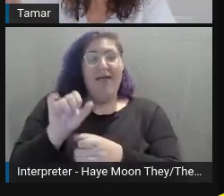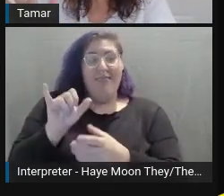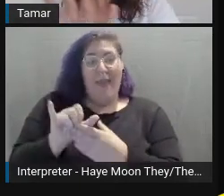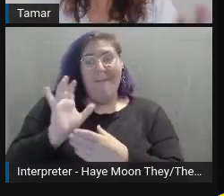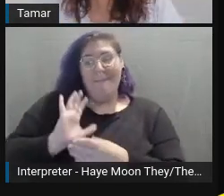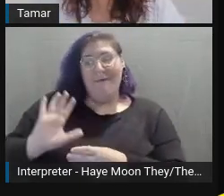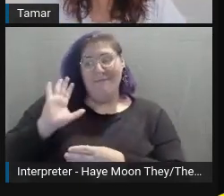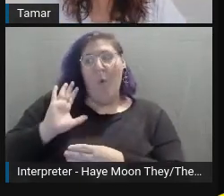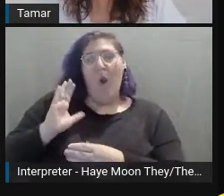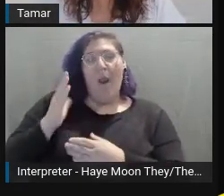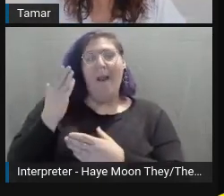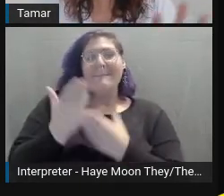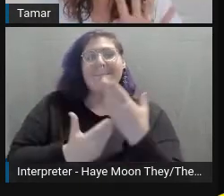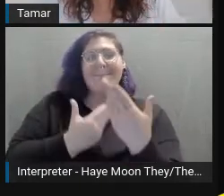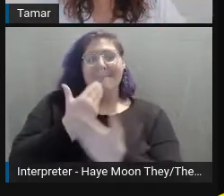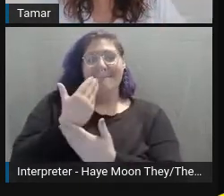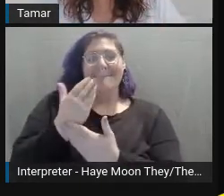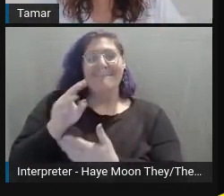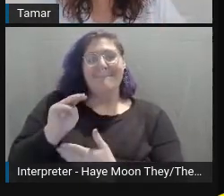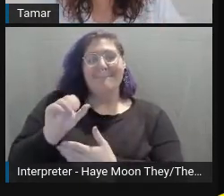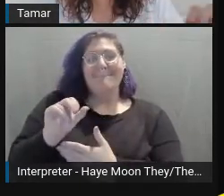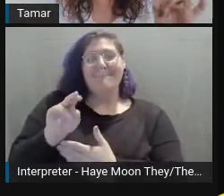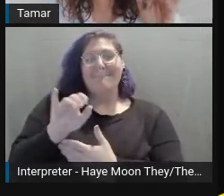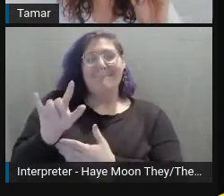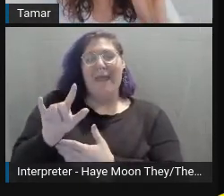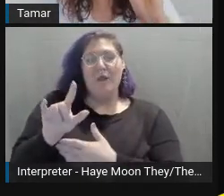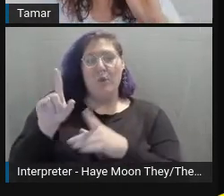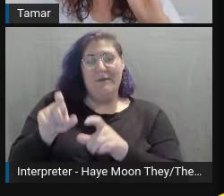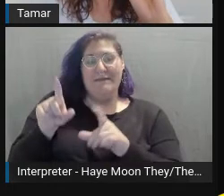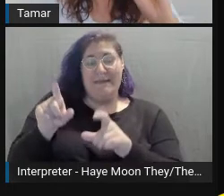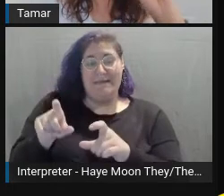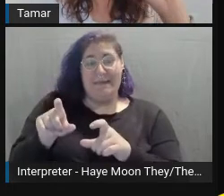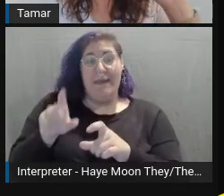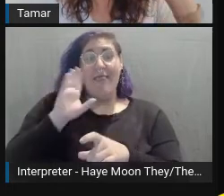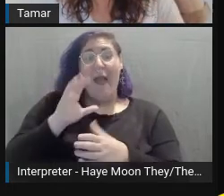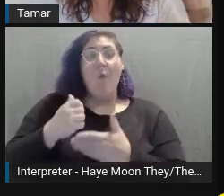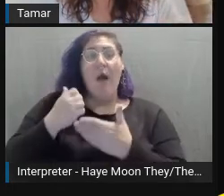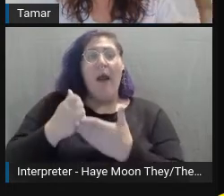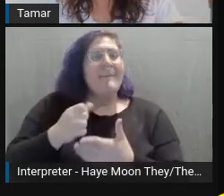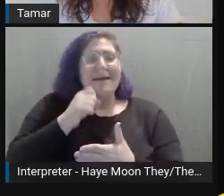Doesn't mean that we don't need testing post-release, but the issues